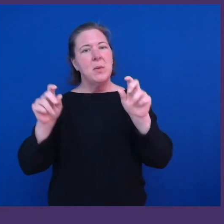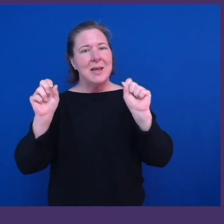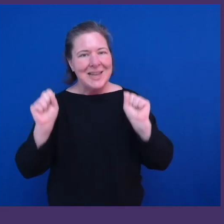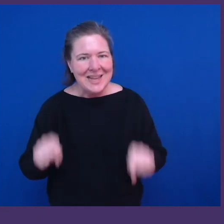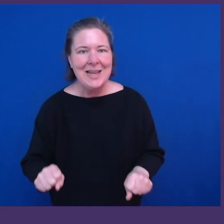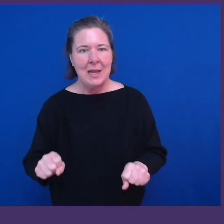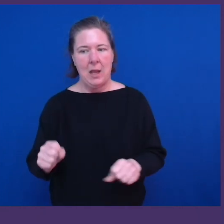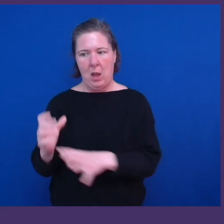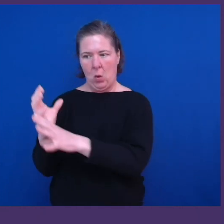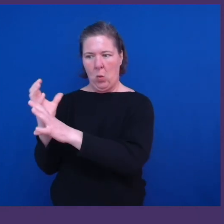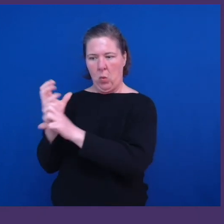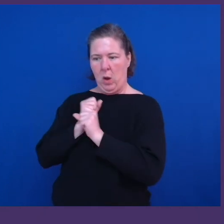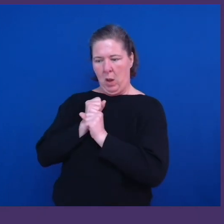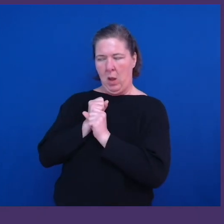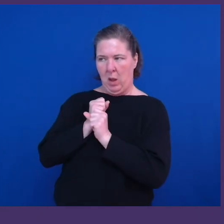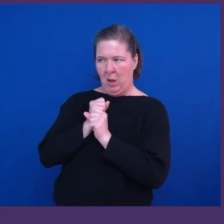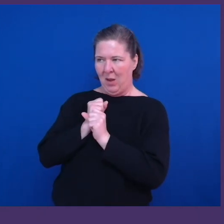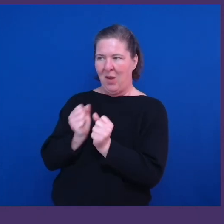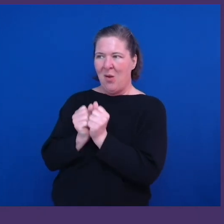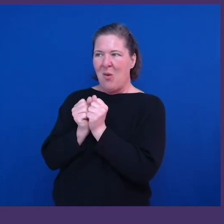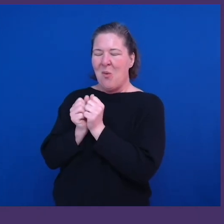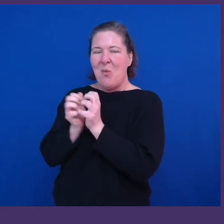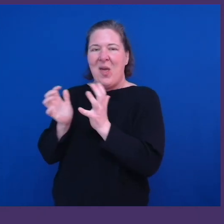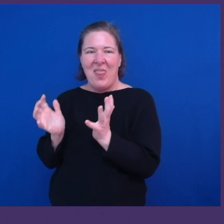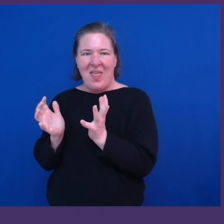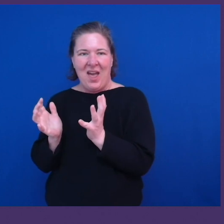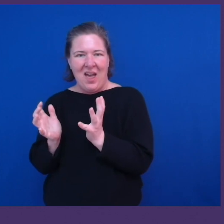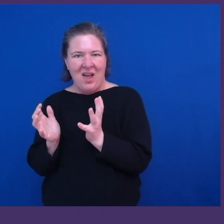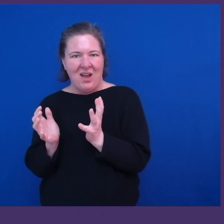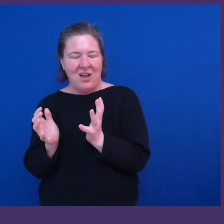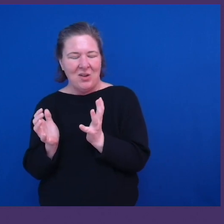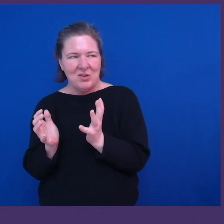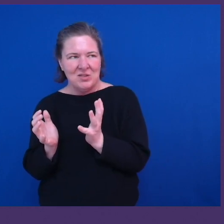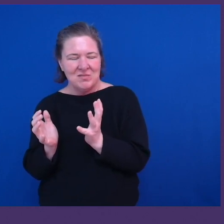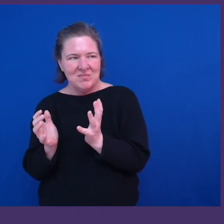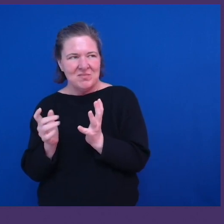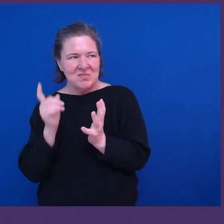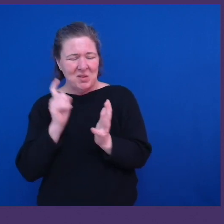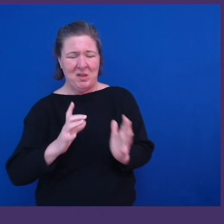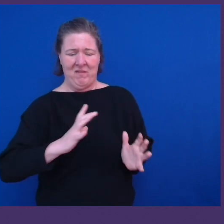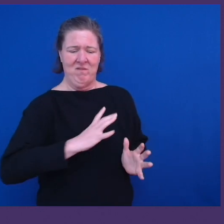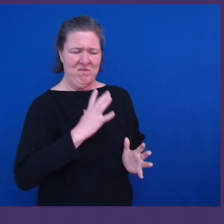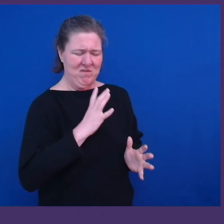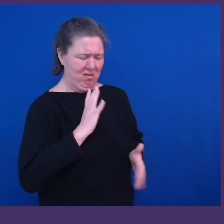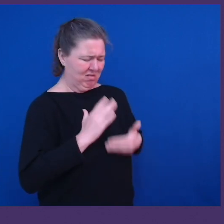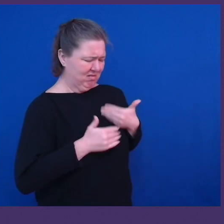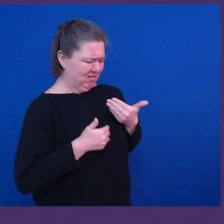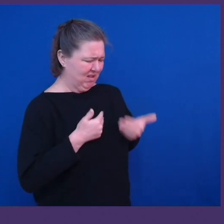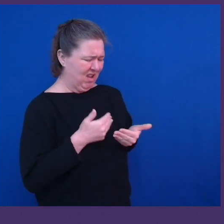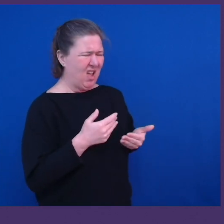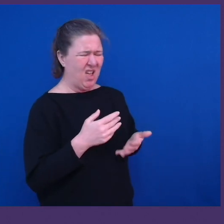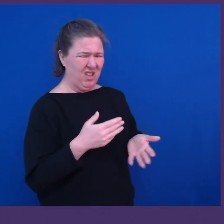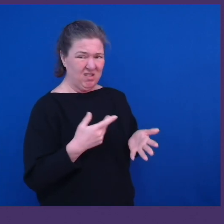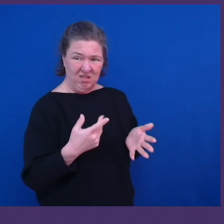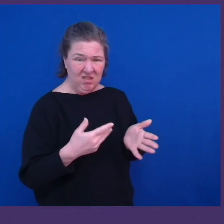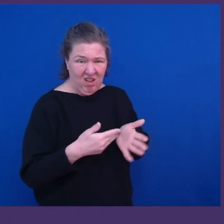without going through a really formal, often burdensome,